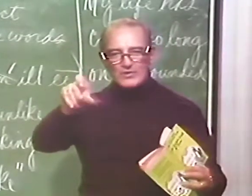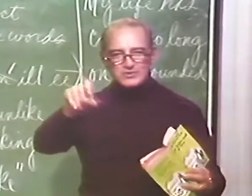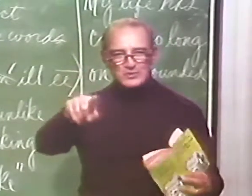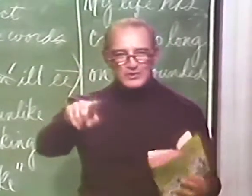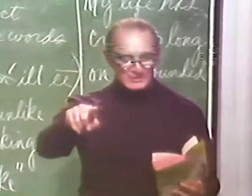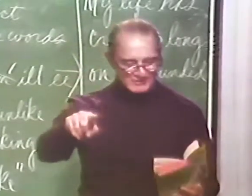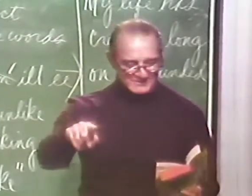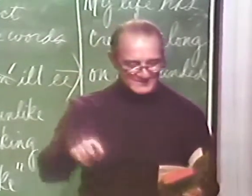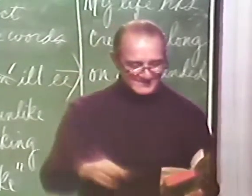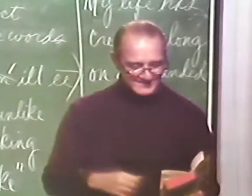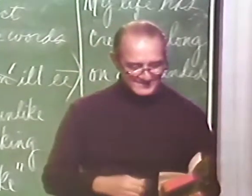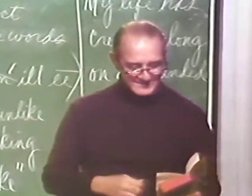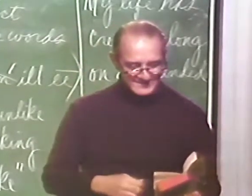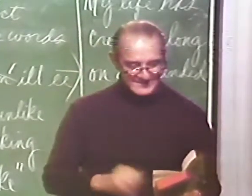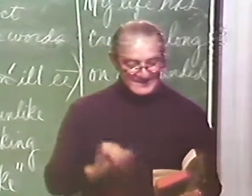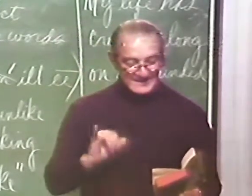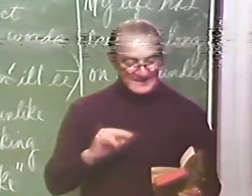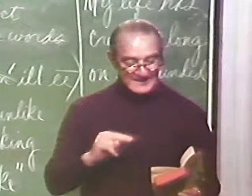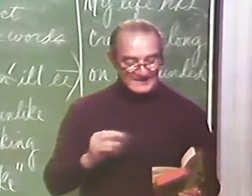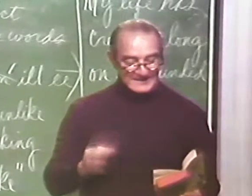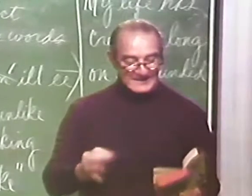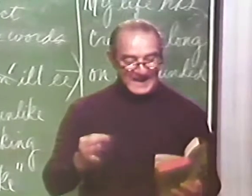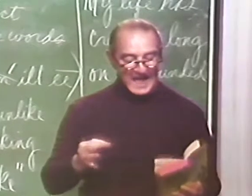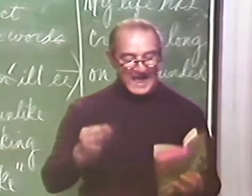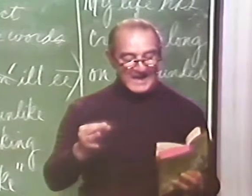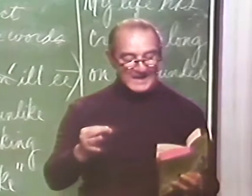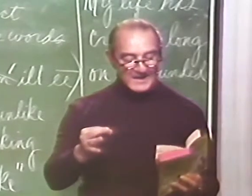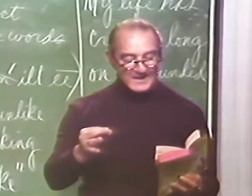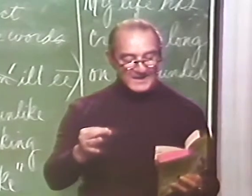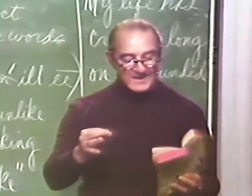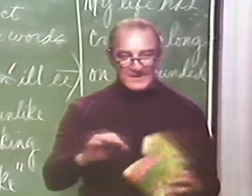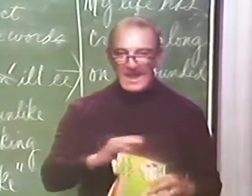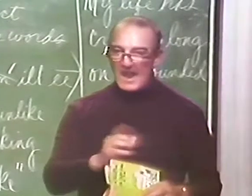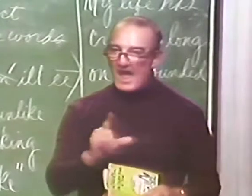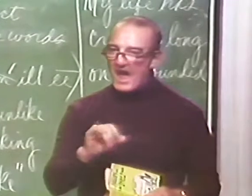"WHAT'S TO COME IS STILL UNSURE: